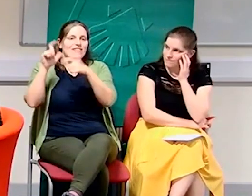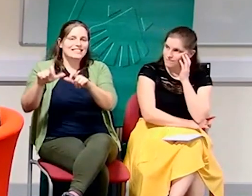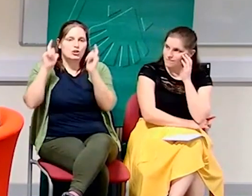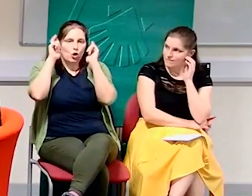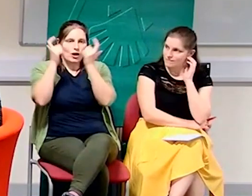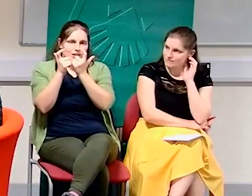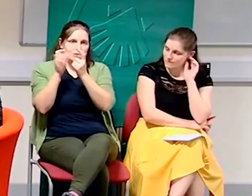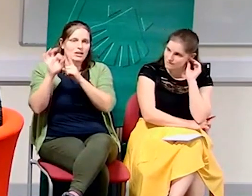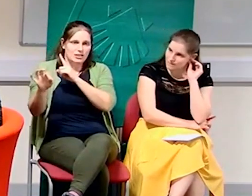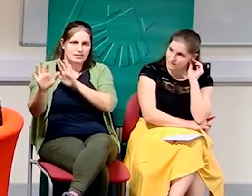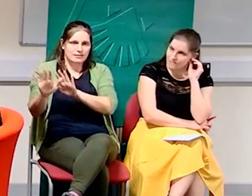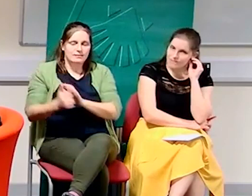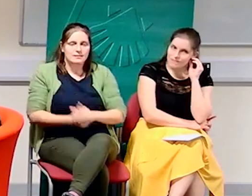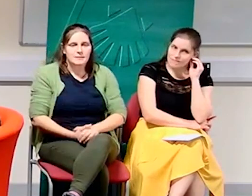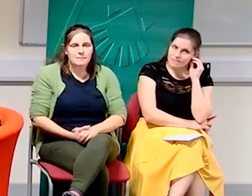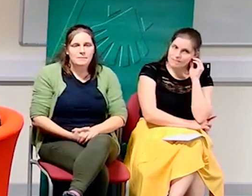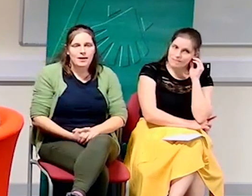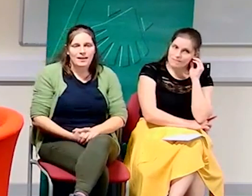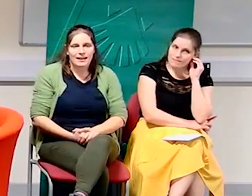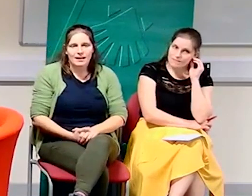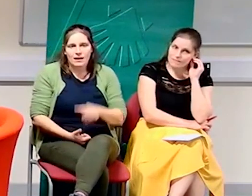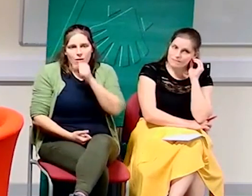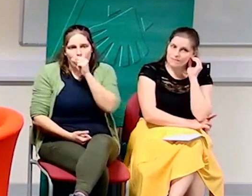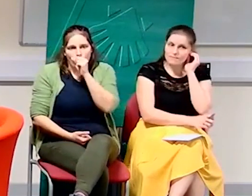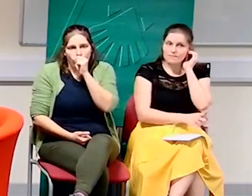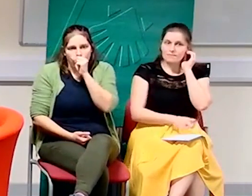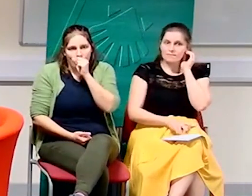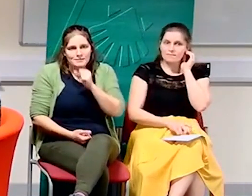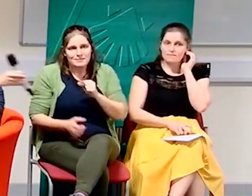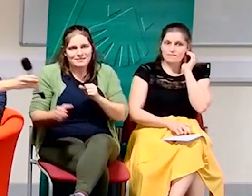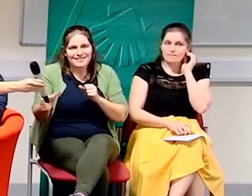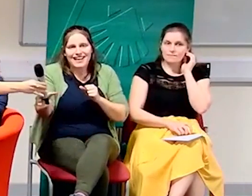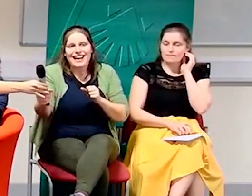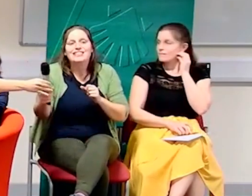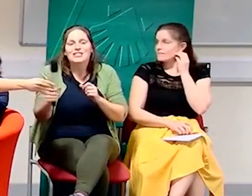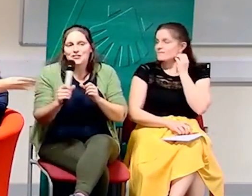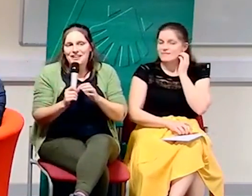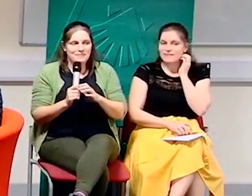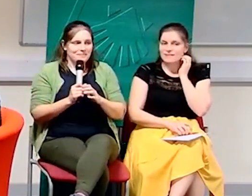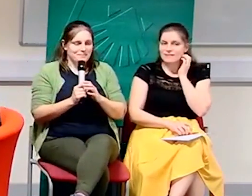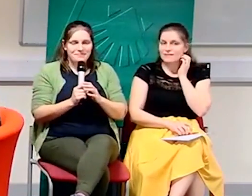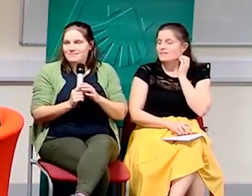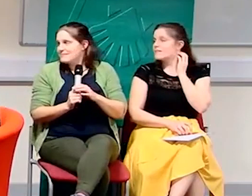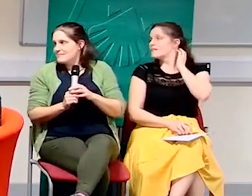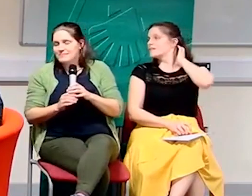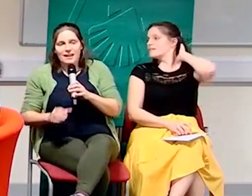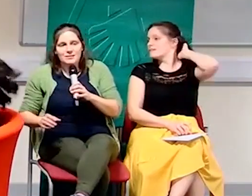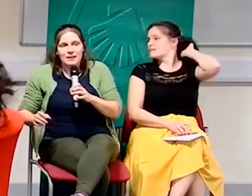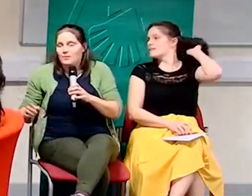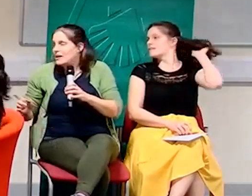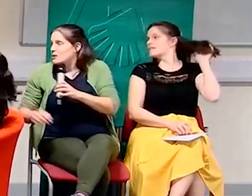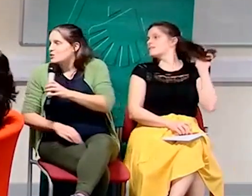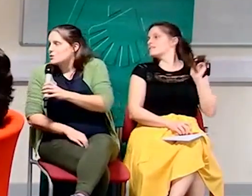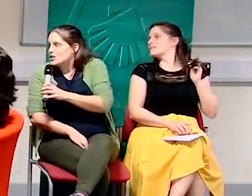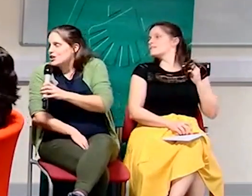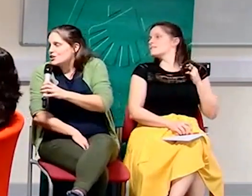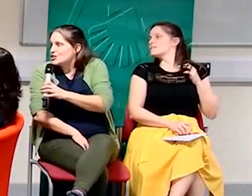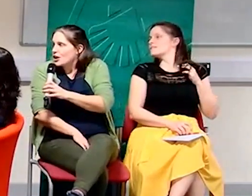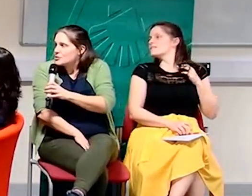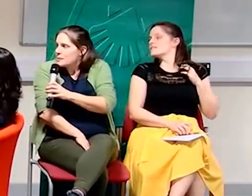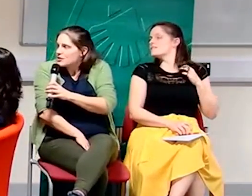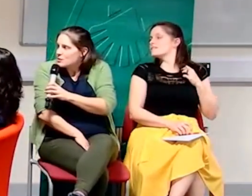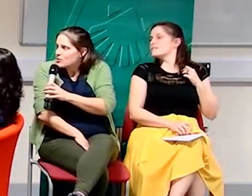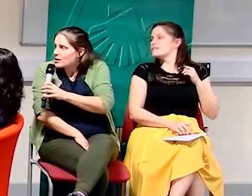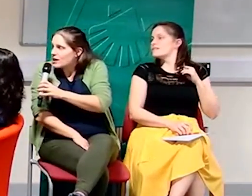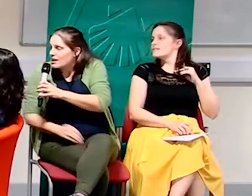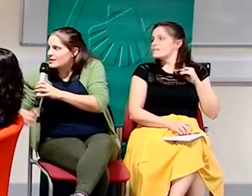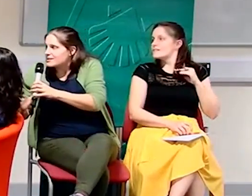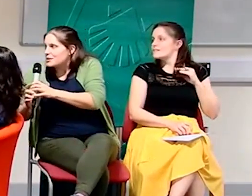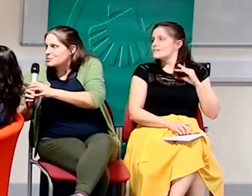specialist Sophie which school did you go to the main stream or special